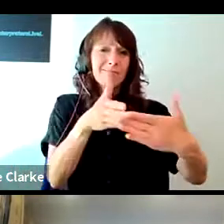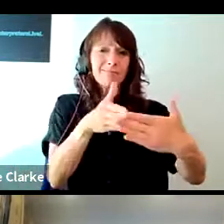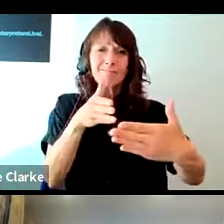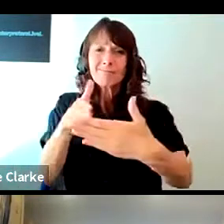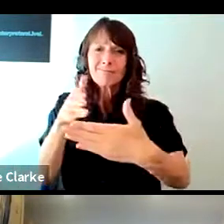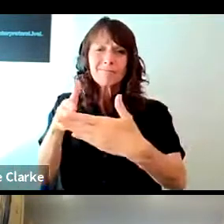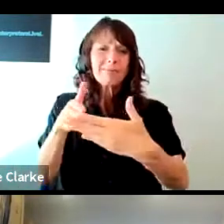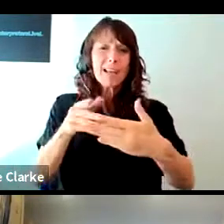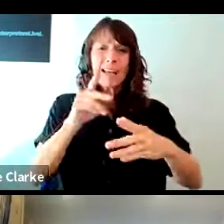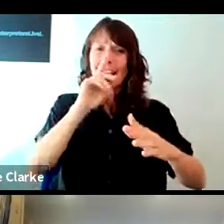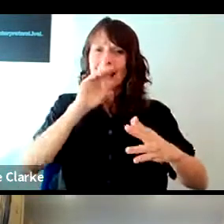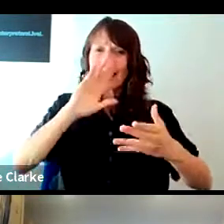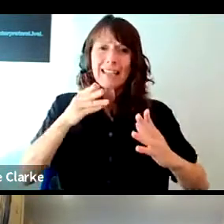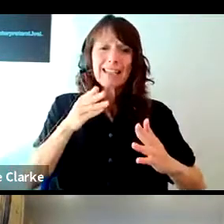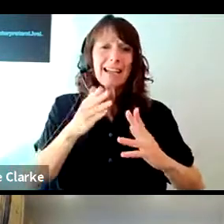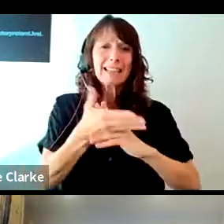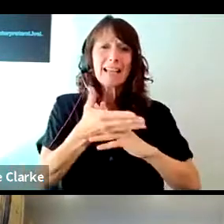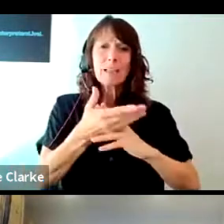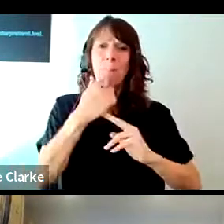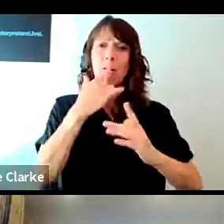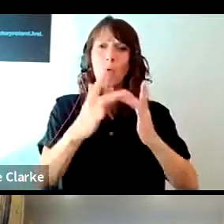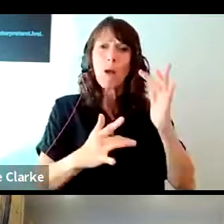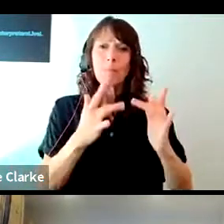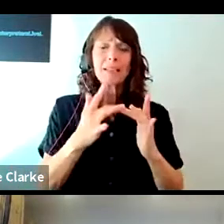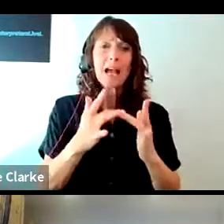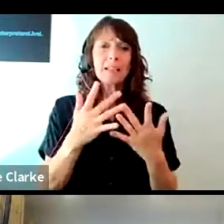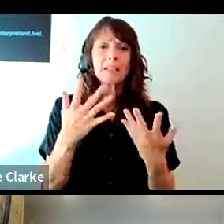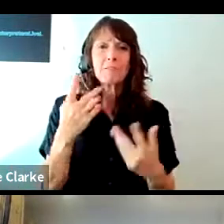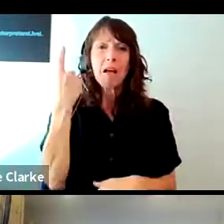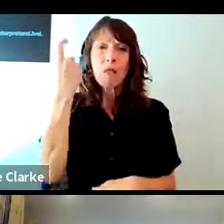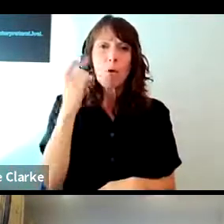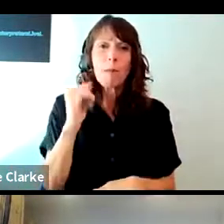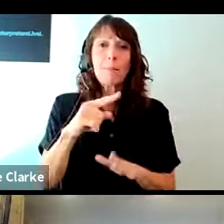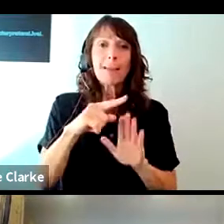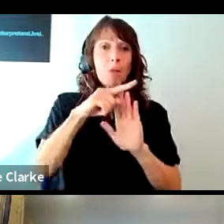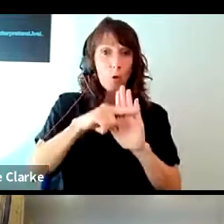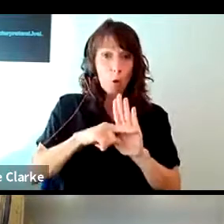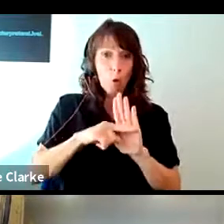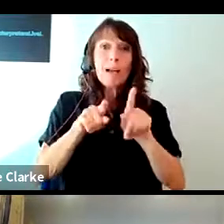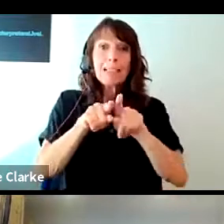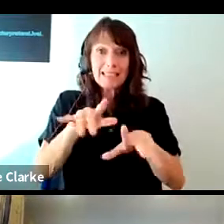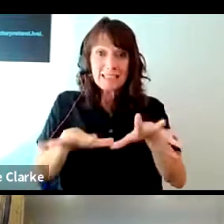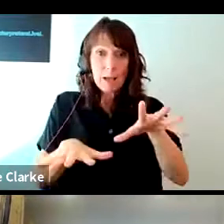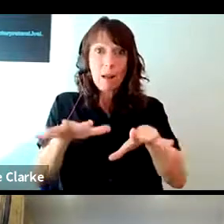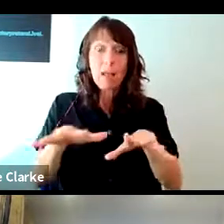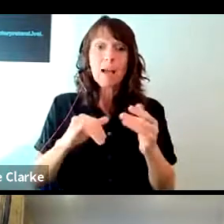So they were coming to the conclusion that may be a law. Like the one that Steve was talking about